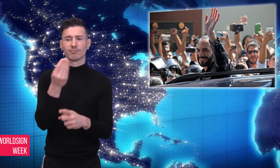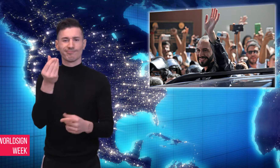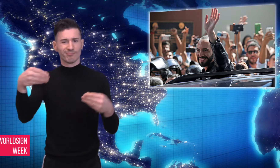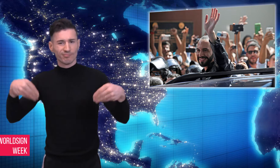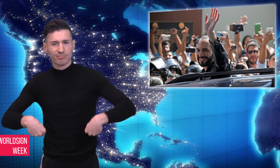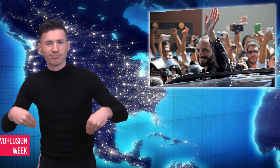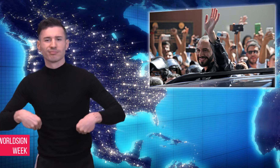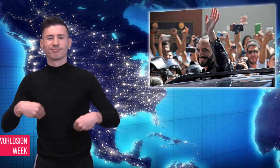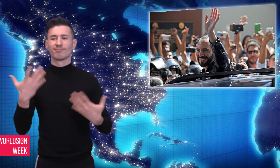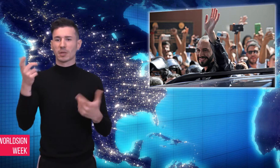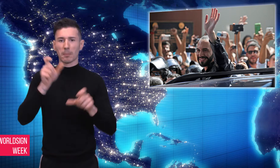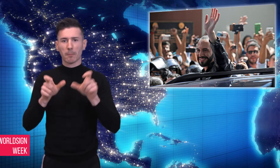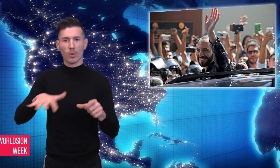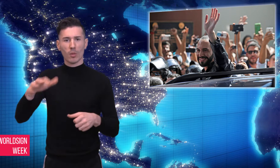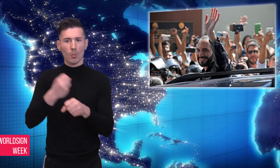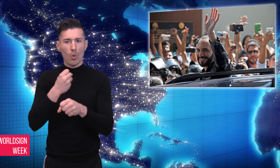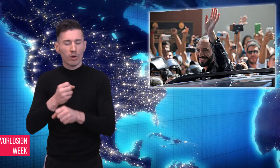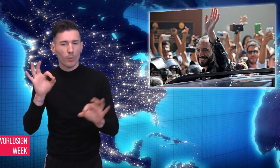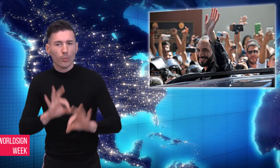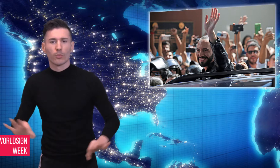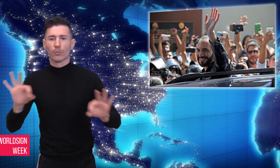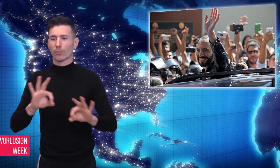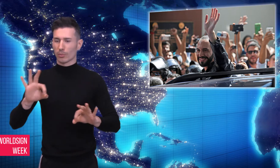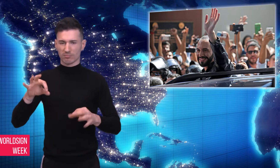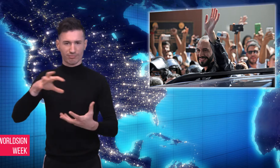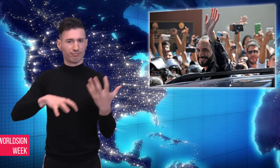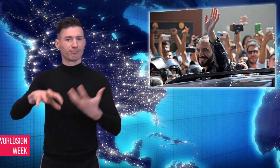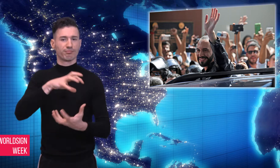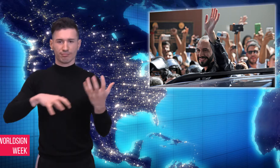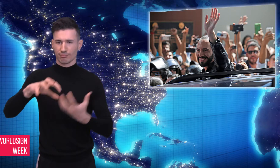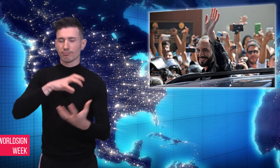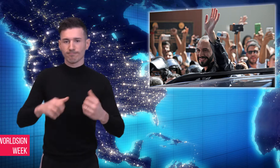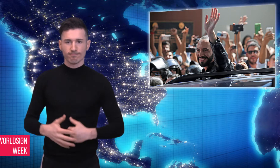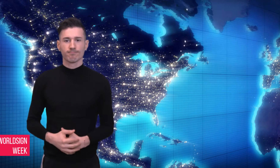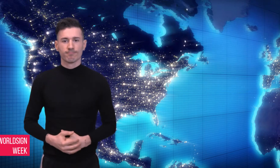gang violence, corruption, and unemployment is rampant.